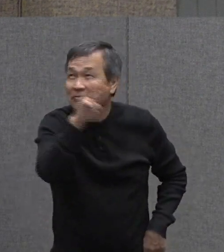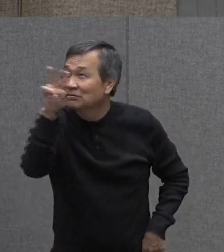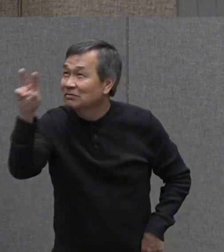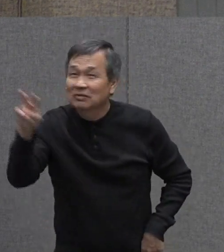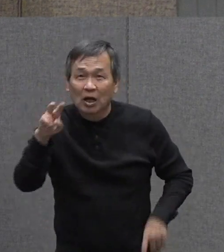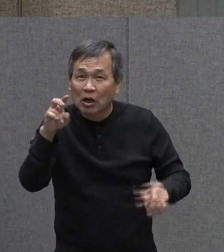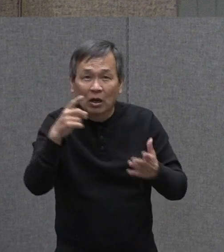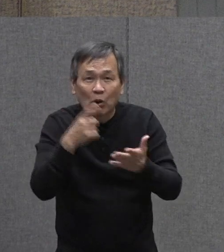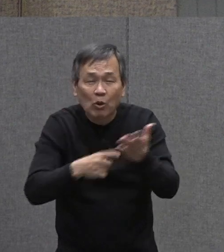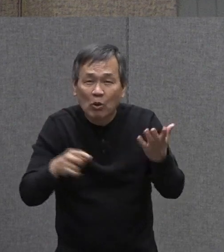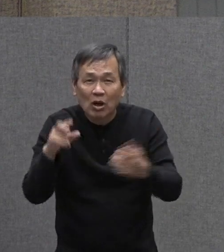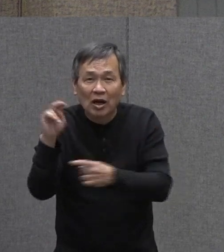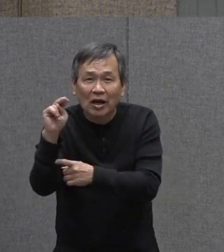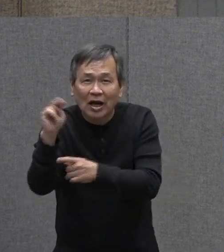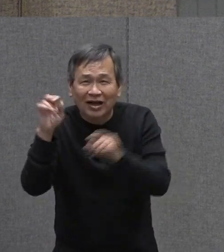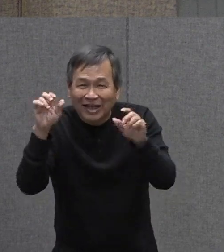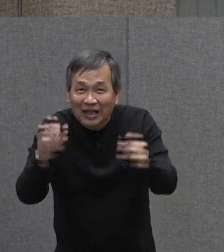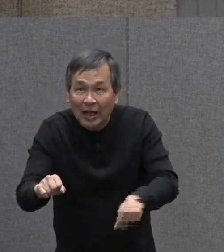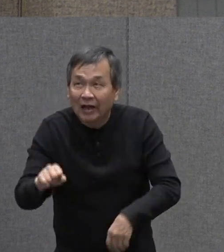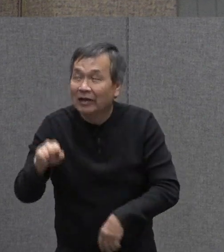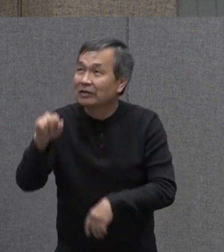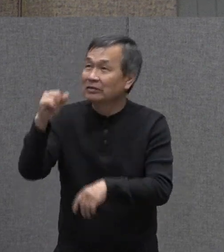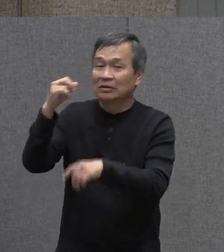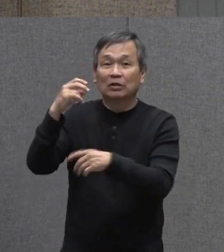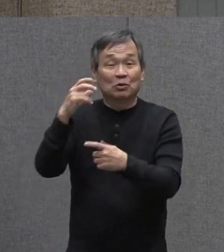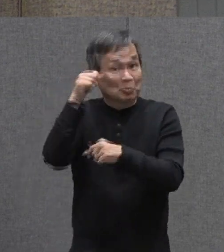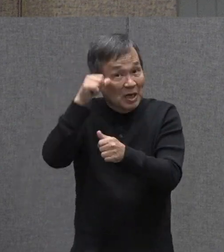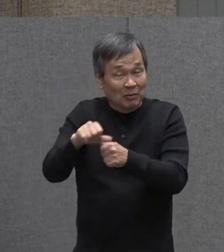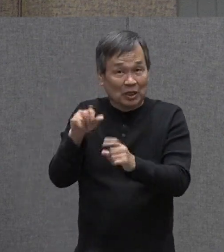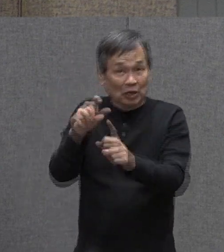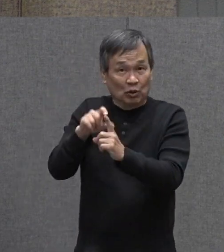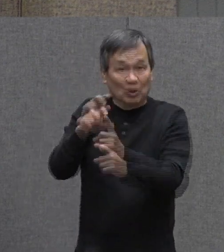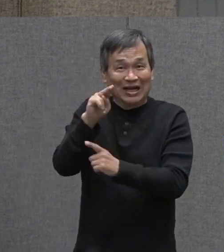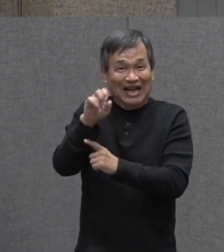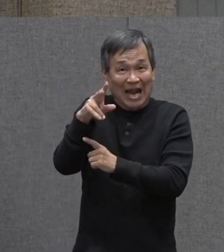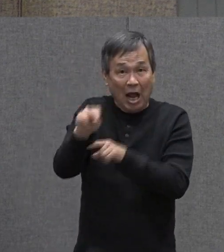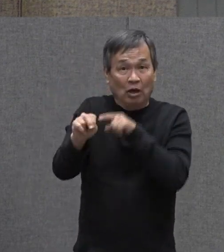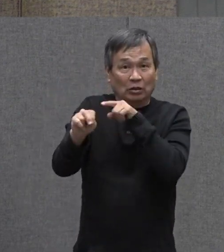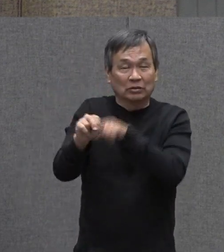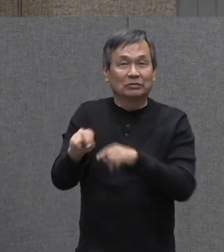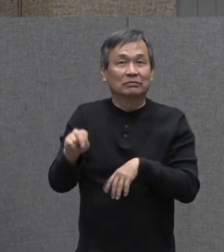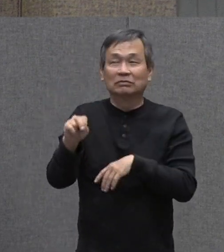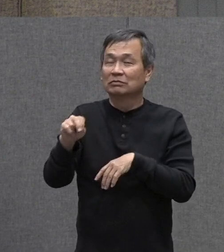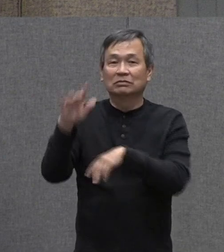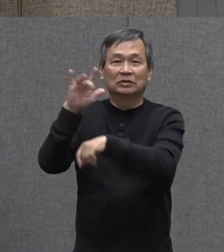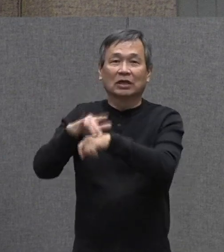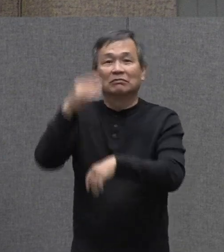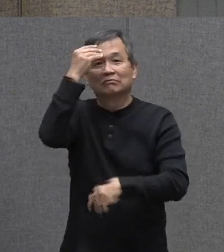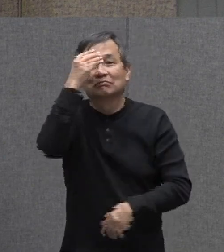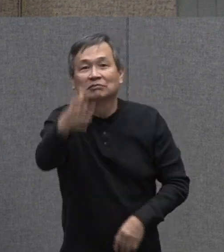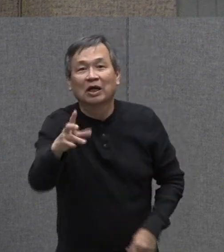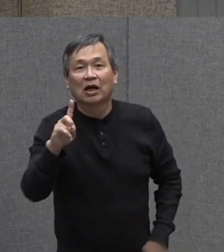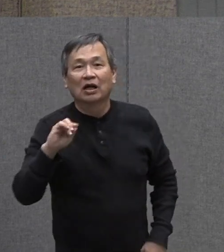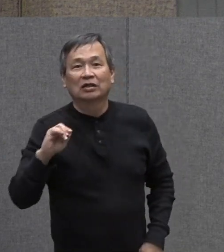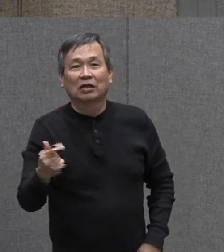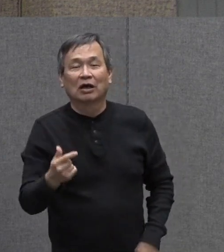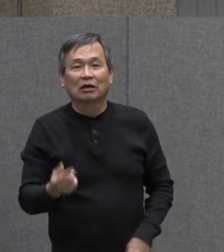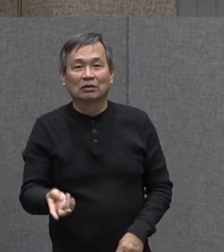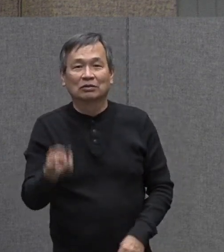Remember, nouns are things that you can touch. At my house, I have two dogs, but they don't look the same.